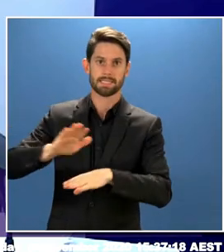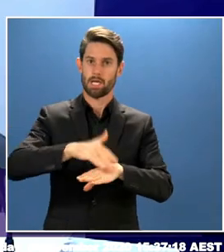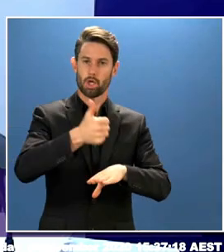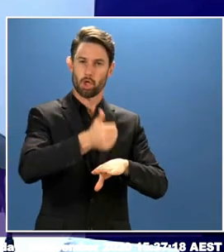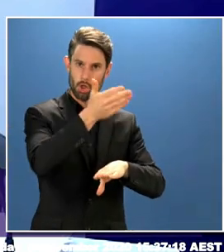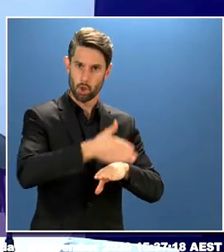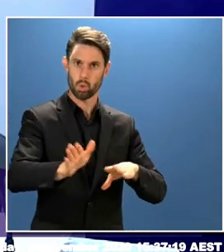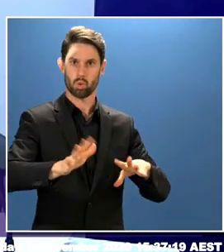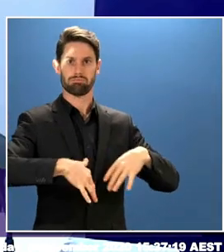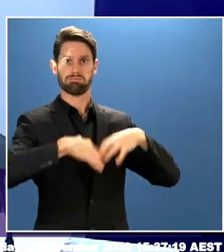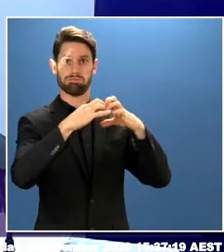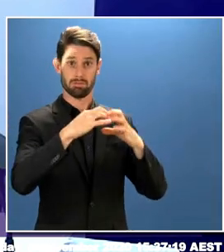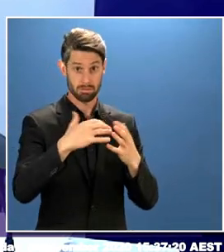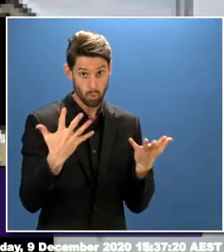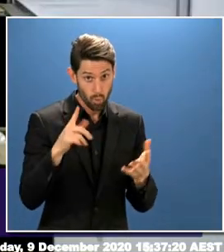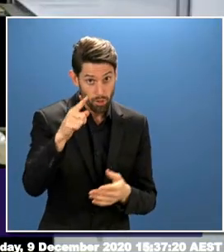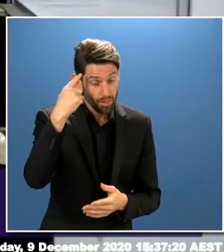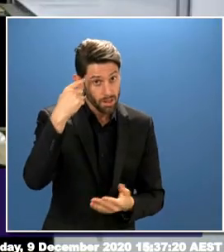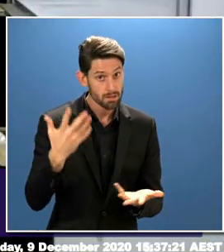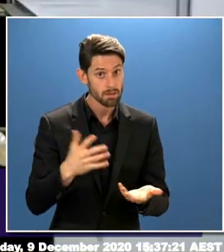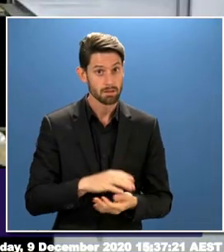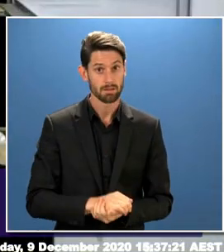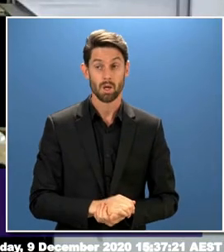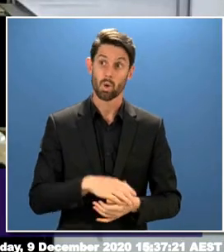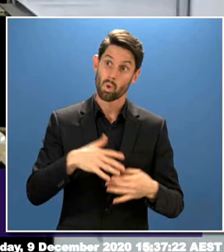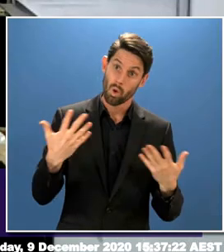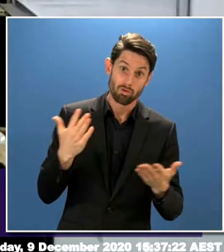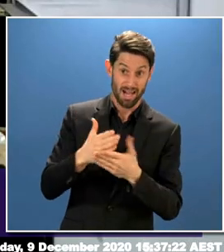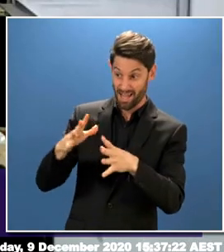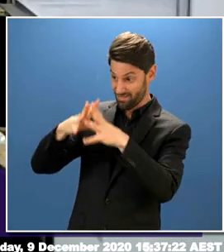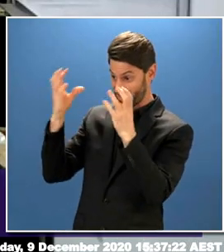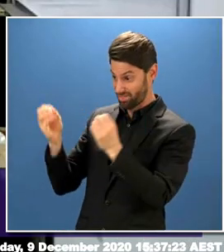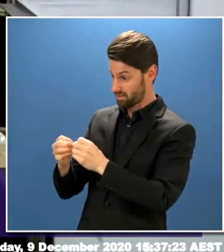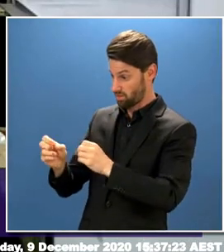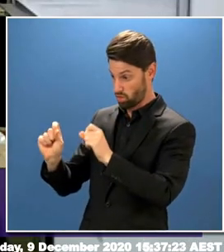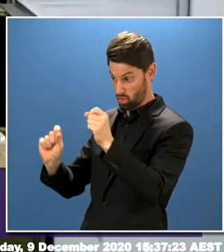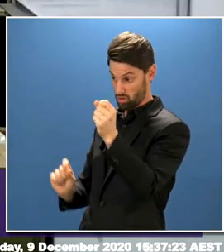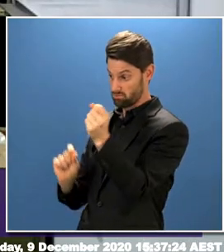I think we have to learn from experience. Throwing everything out the window doesn't always work either. We've seen that as well.